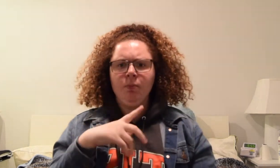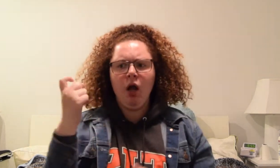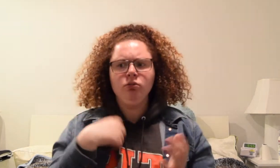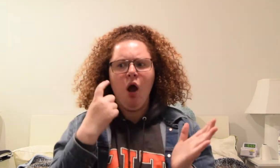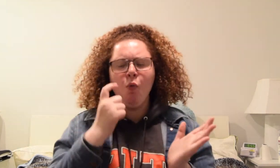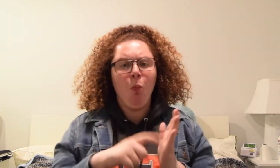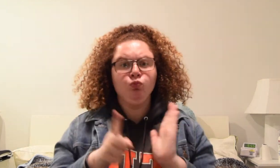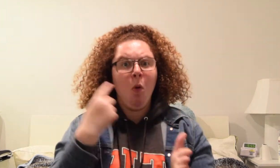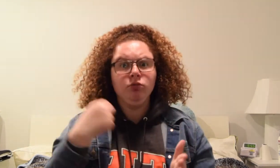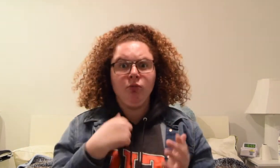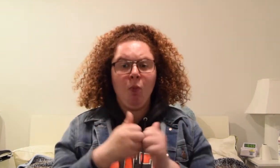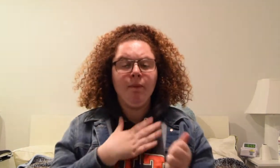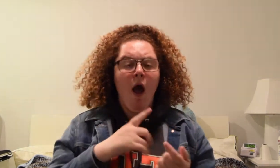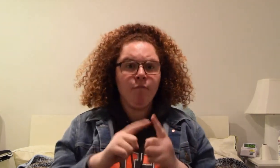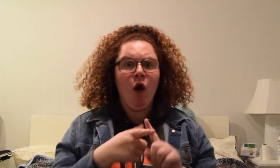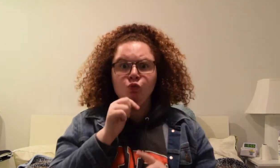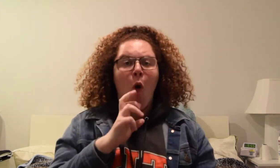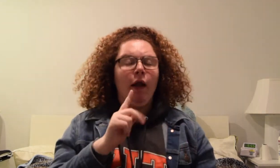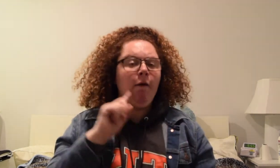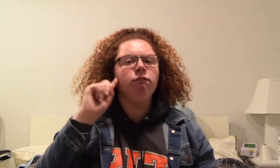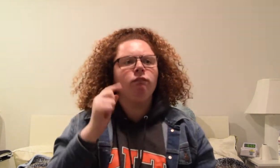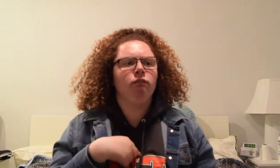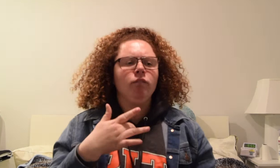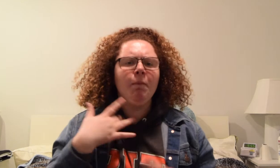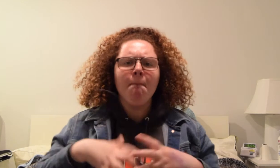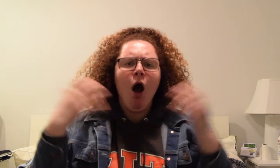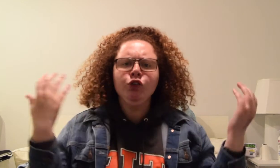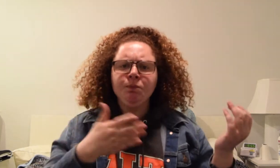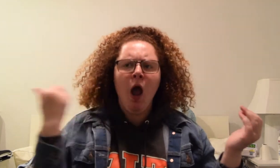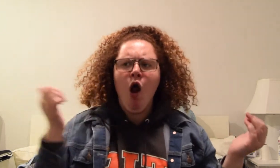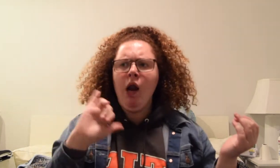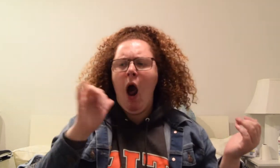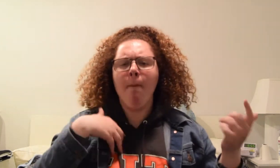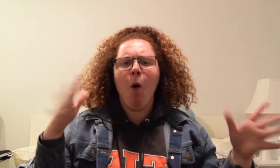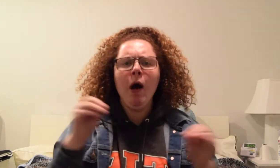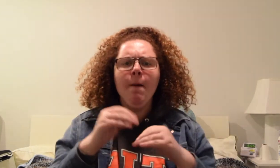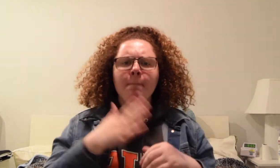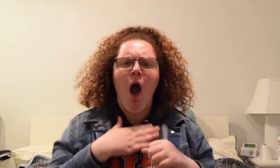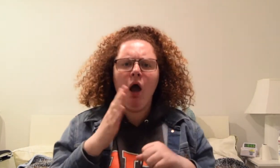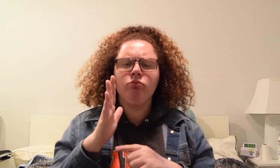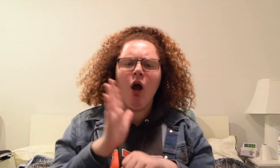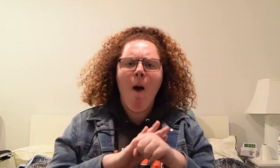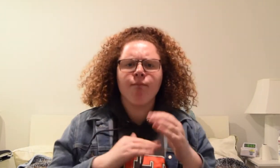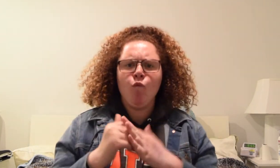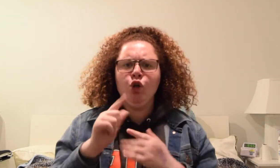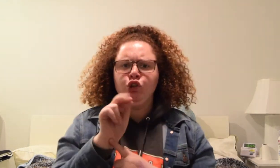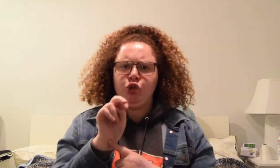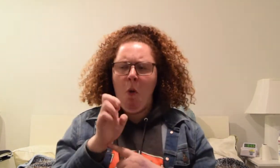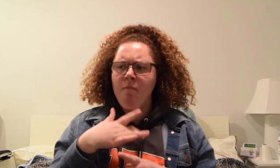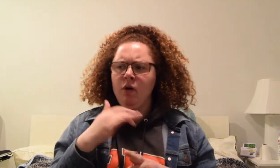Because I notice once I'm with my deaf friends, I feel much better. I'm already in my comfort zone